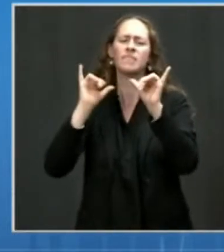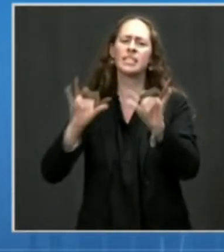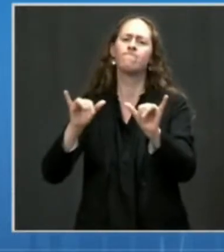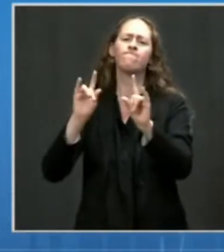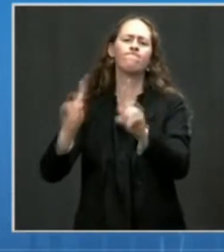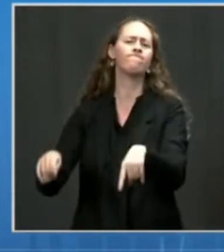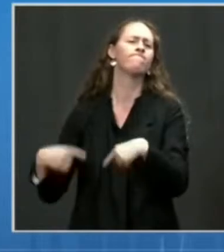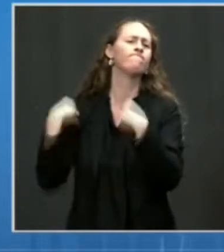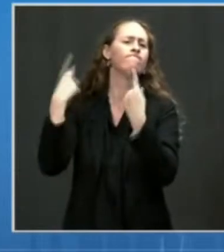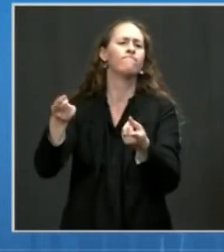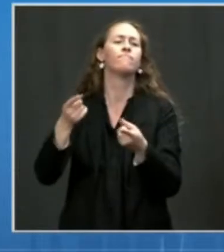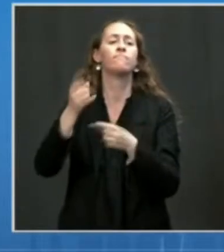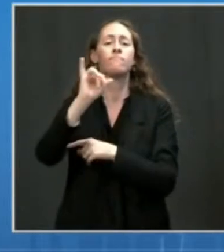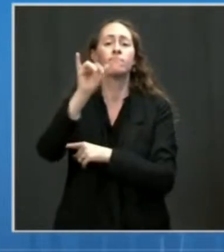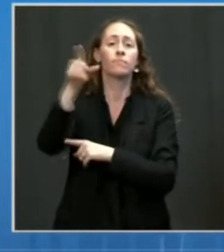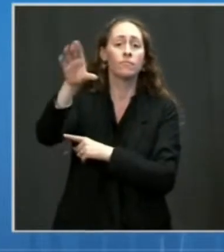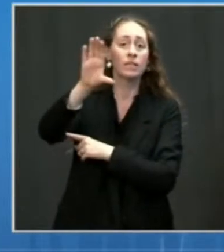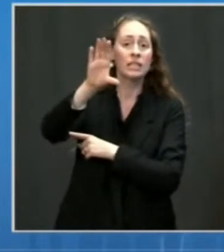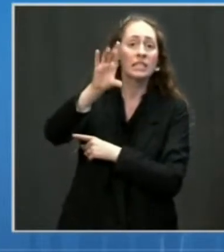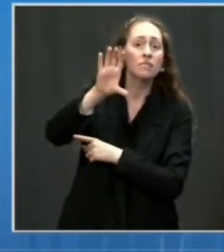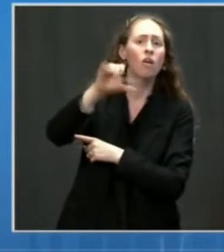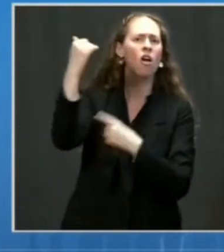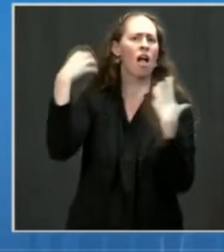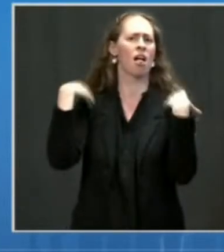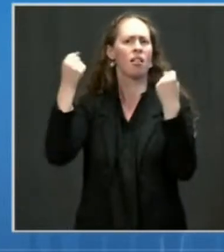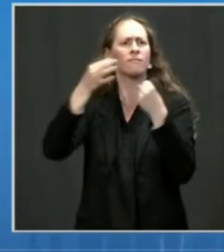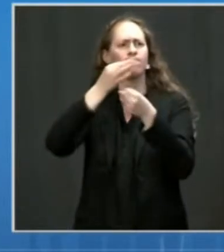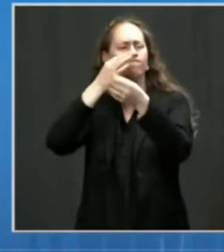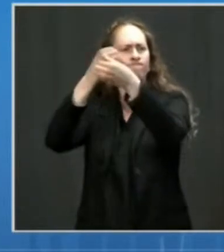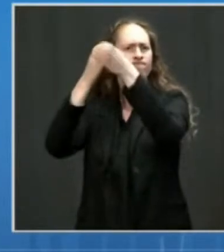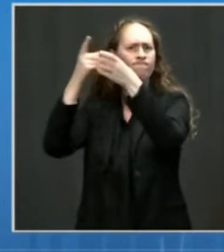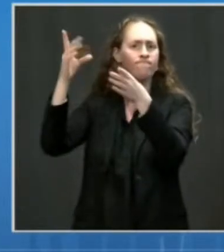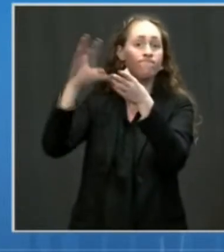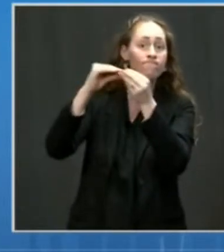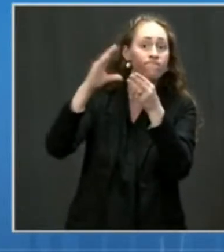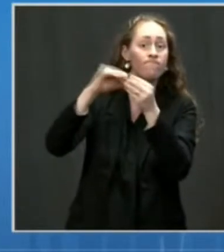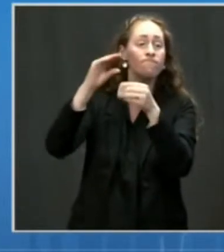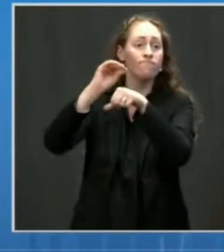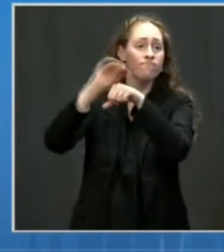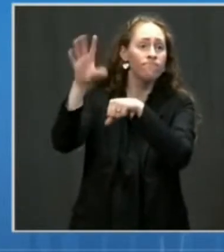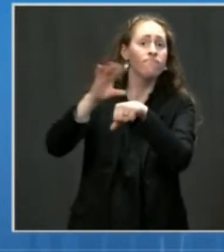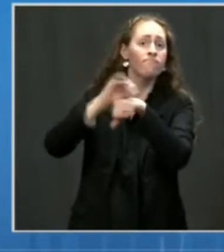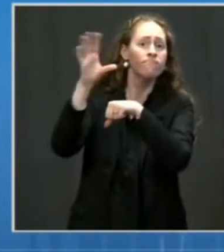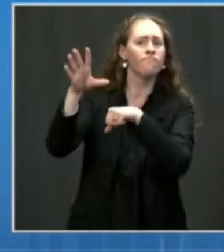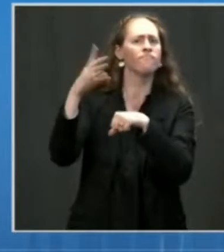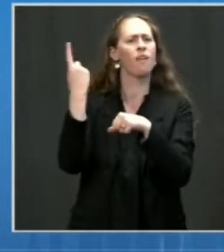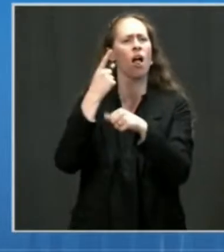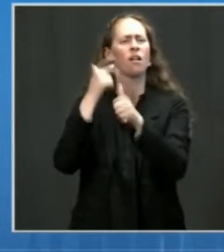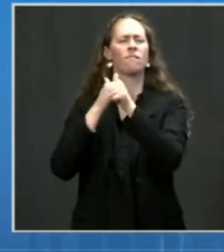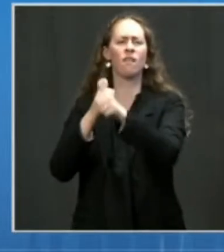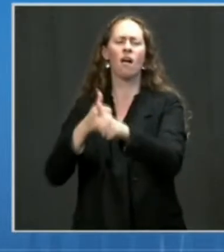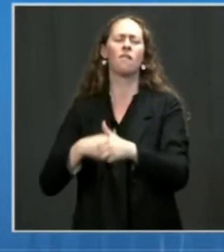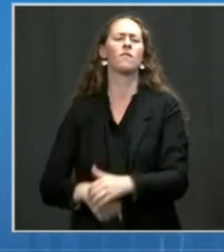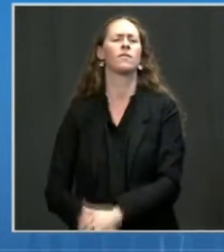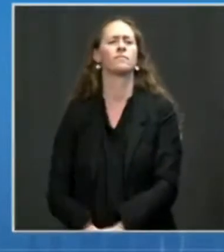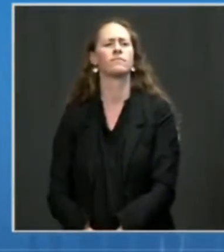WOULD LOOK AT SIGNS AND FACTS, AND THAT CONTINUES TO BE THE APPROACH. AND CDC AND OUR OTHER HEALTH